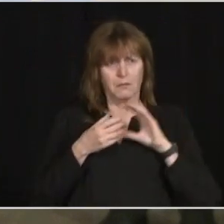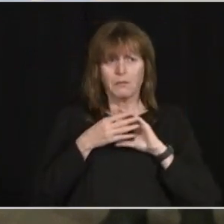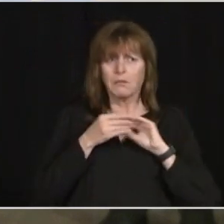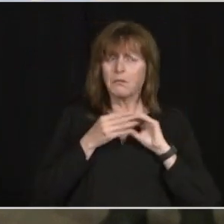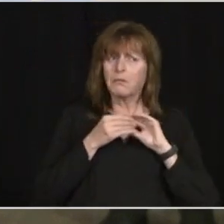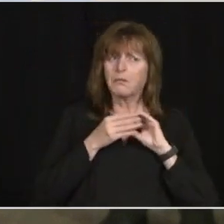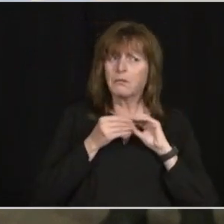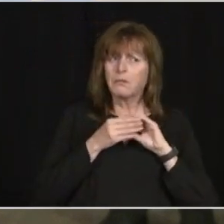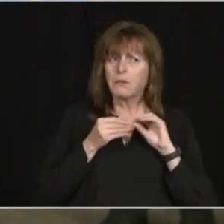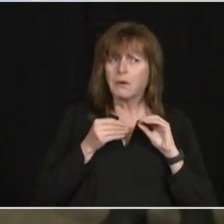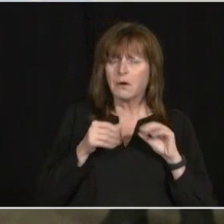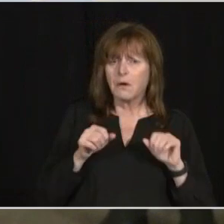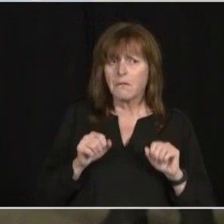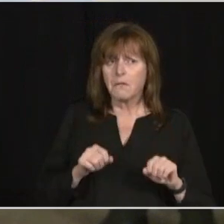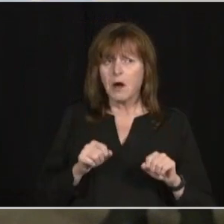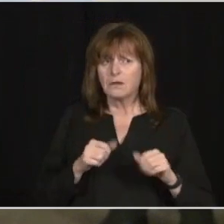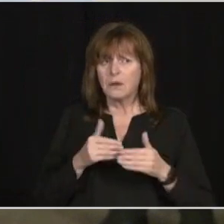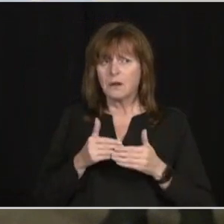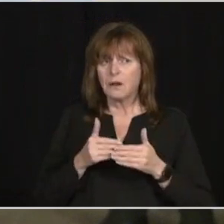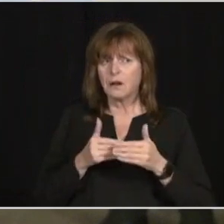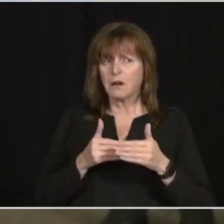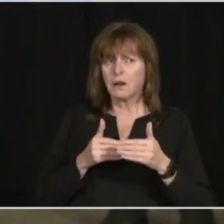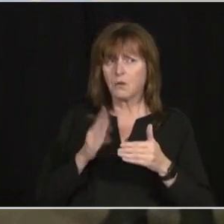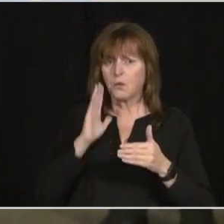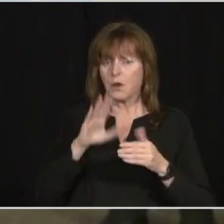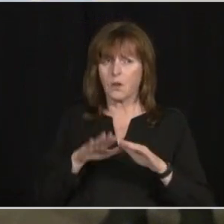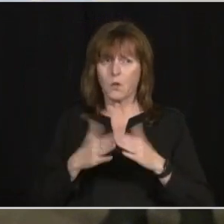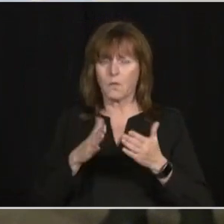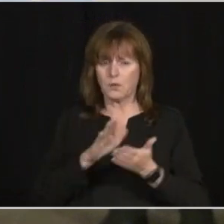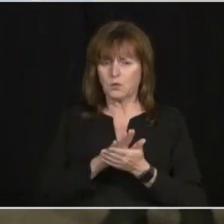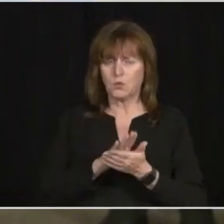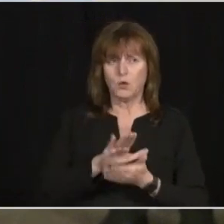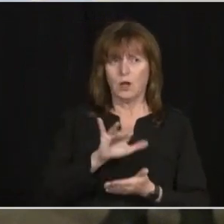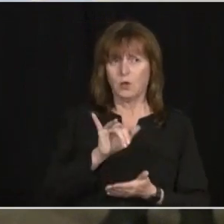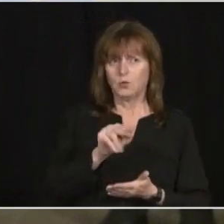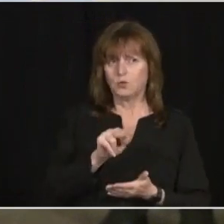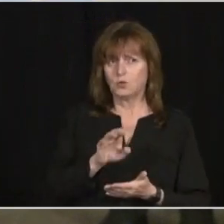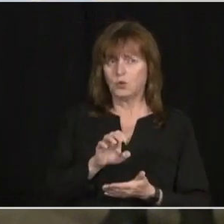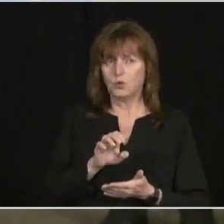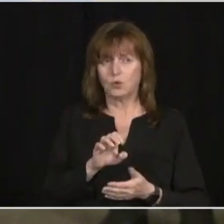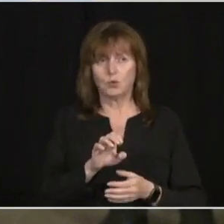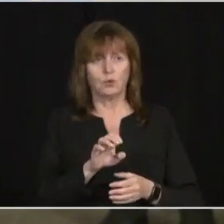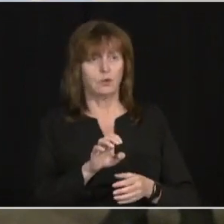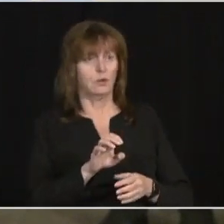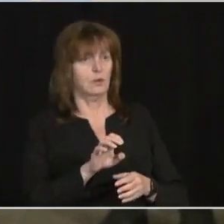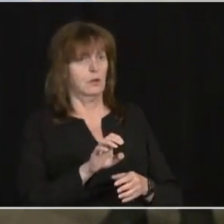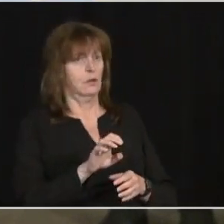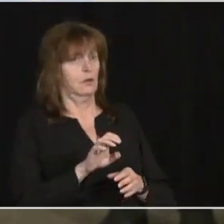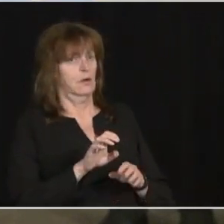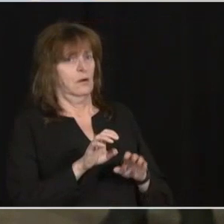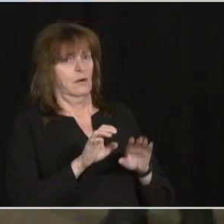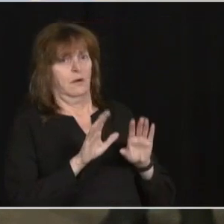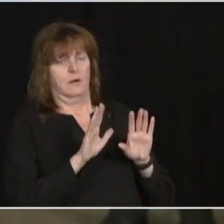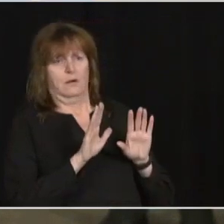PREMIER DOUG He hasn't as of yet. But as I've always said right from the get-go, we're